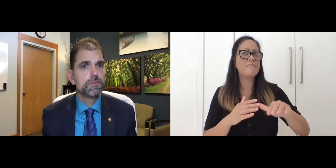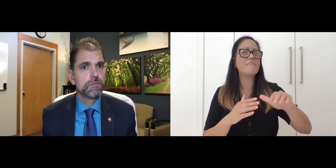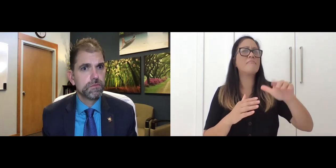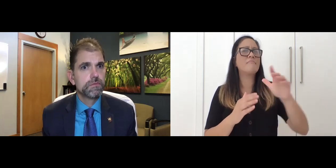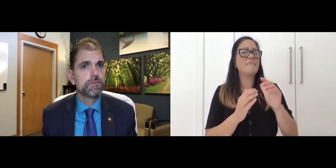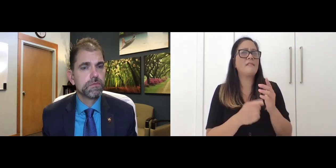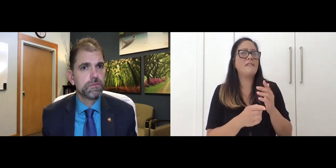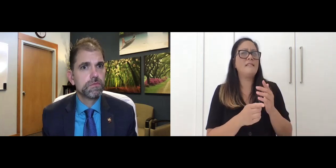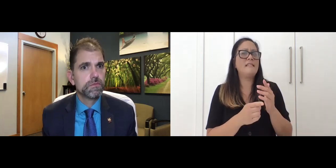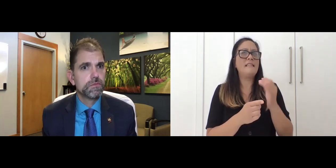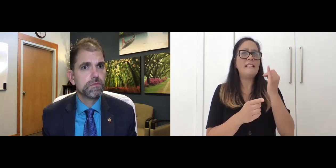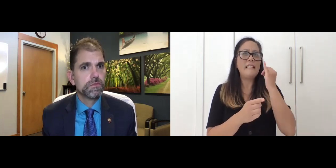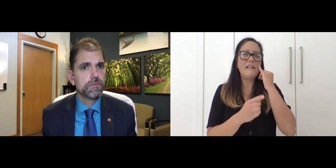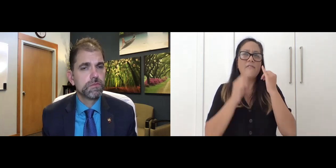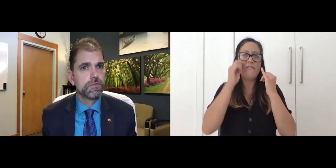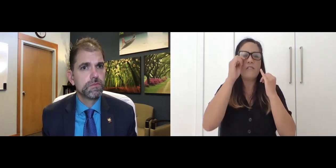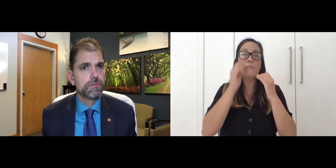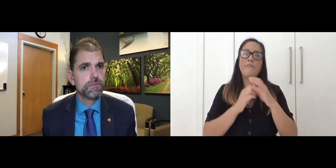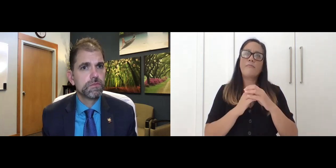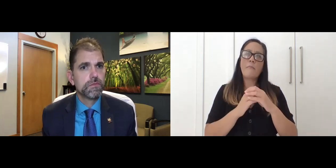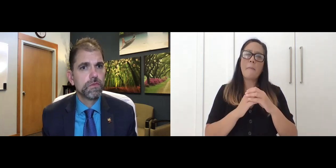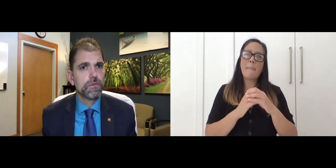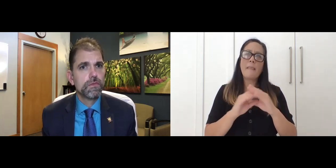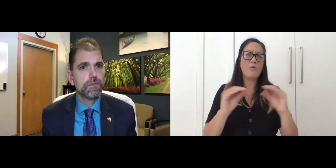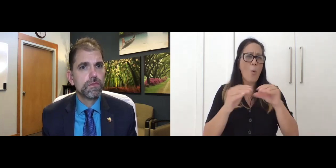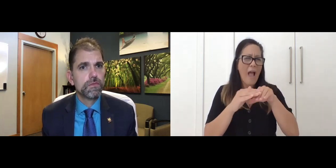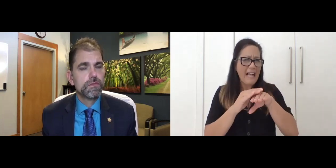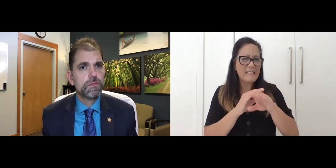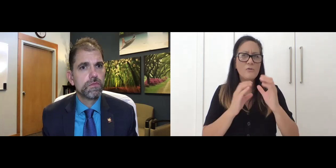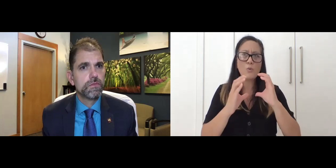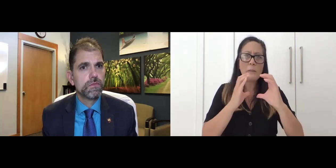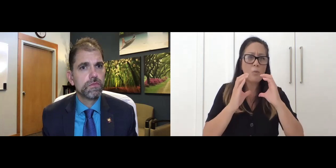have communication from a very young age. If a child